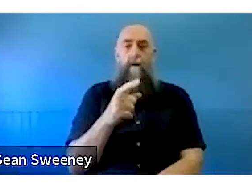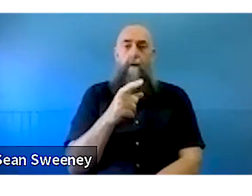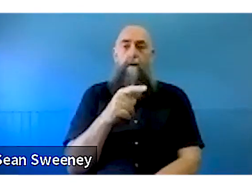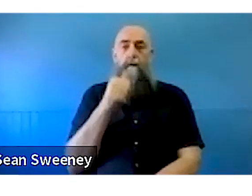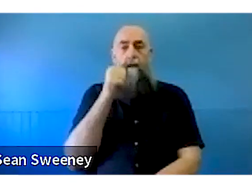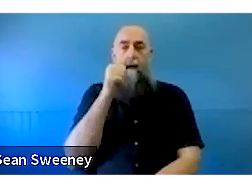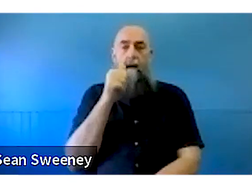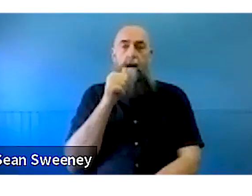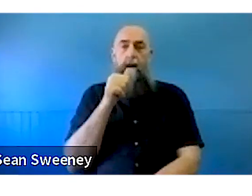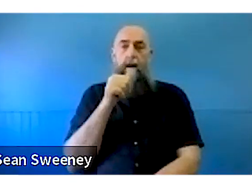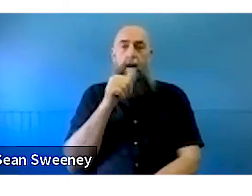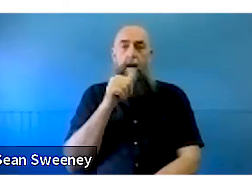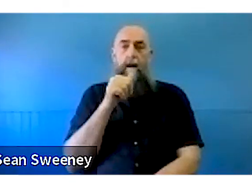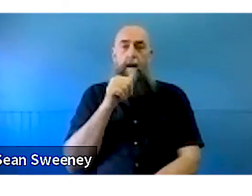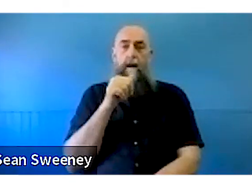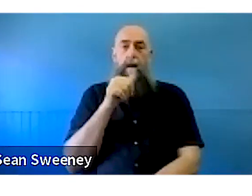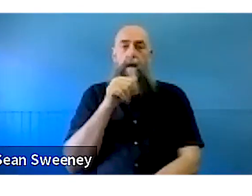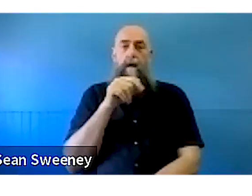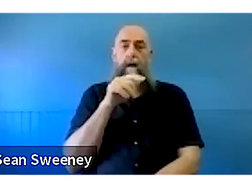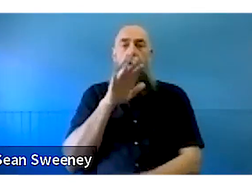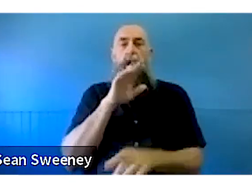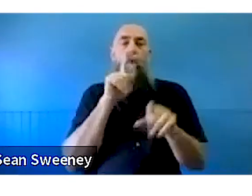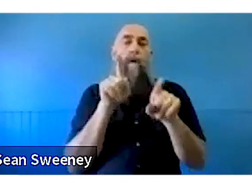It just looks like you are leaving in the middle of it.